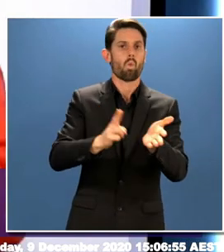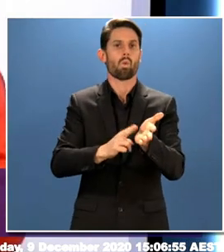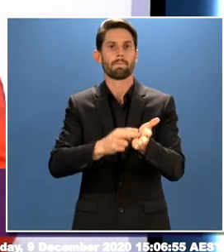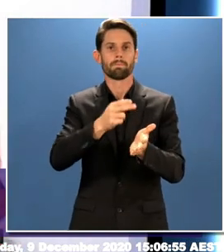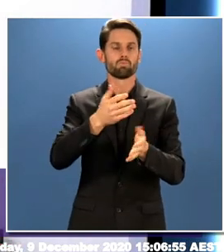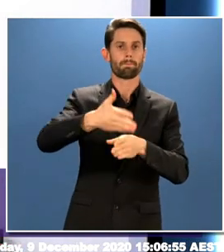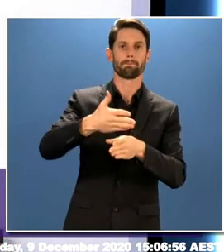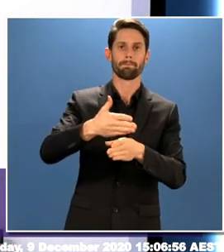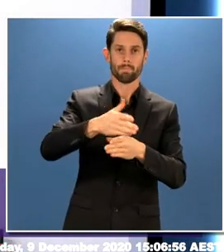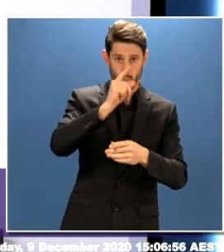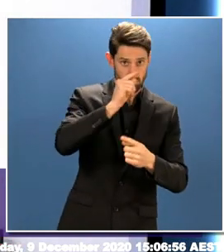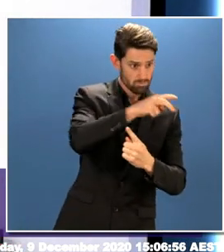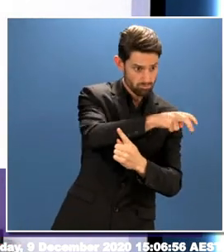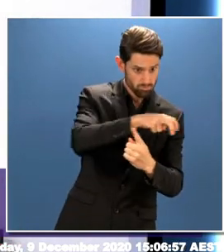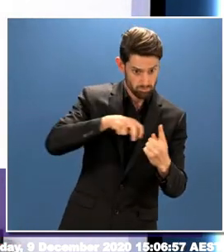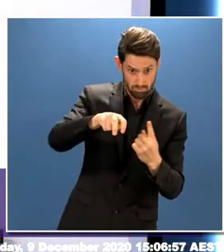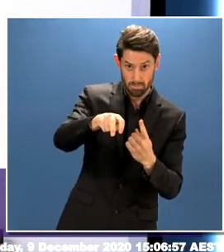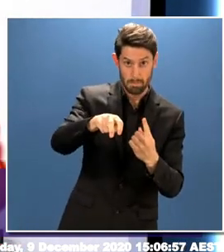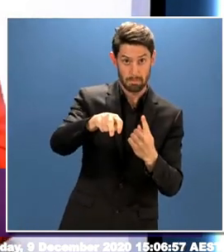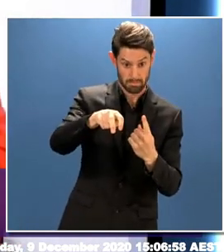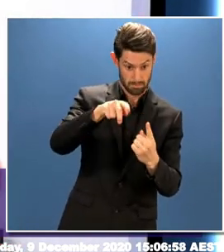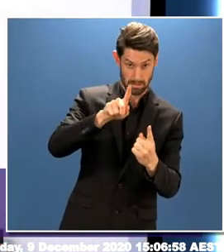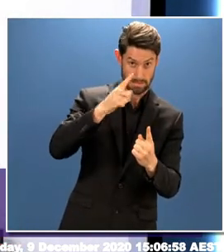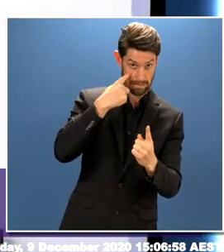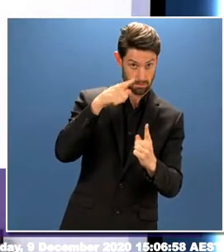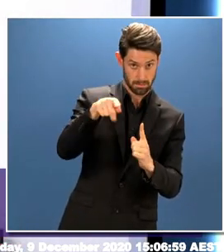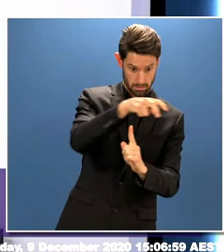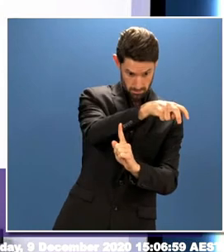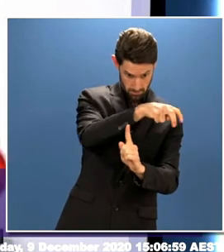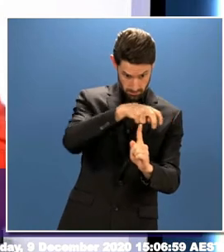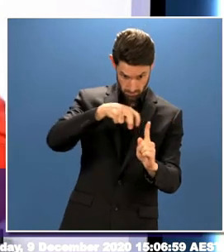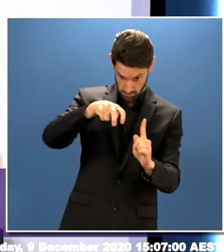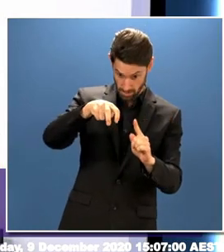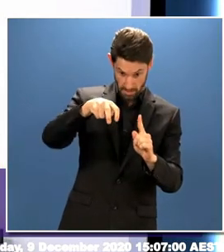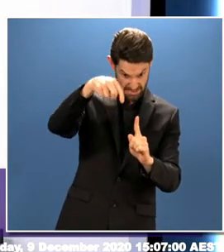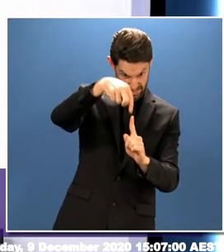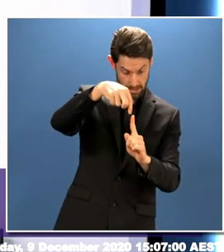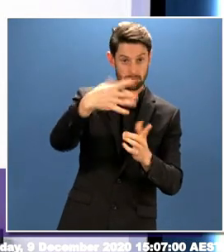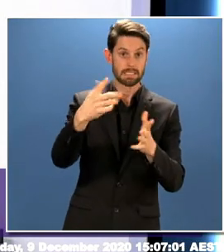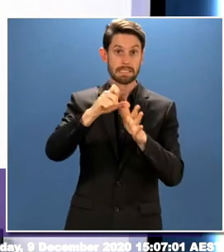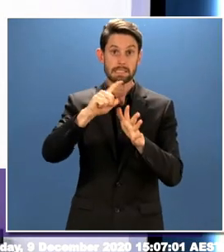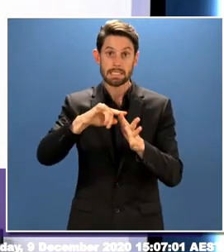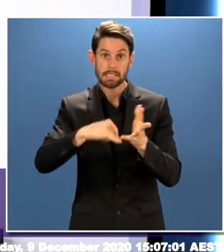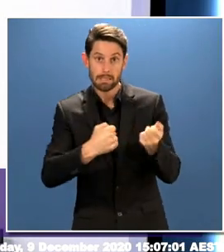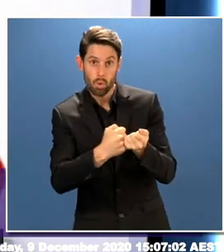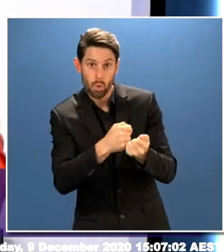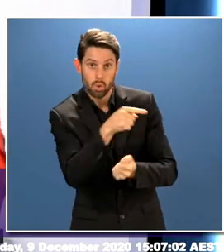But the process of transition through a DES, perhaps through a school leavers program,